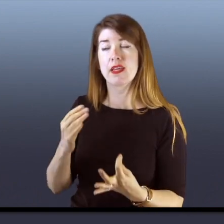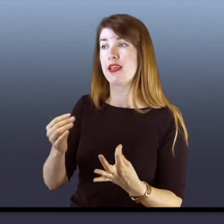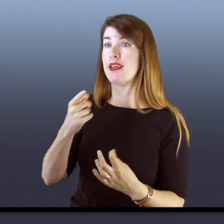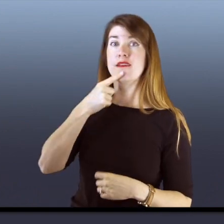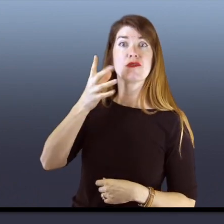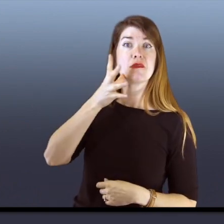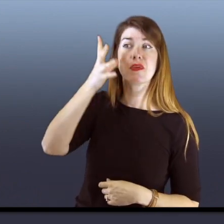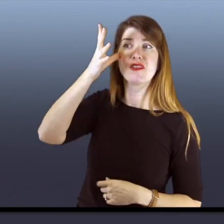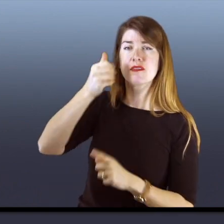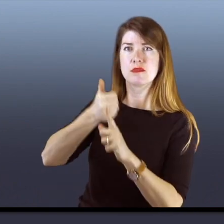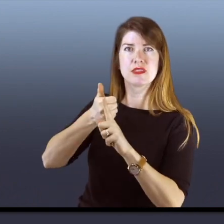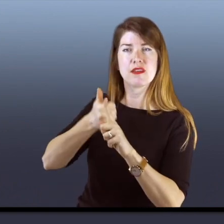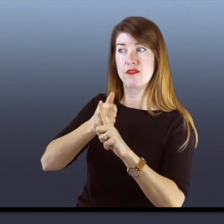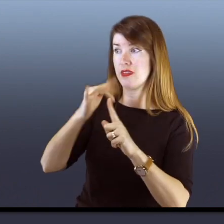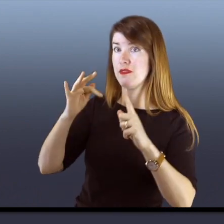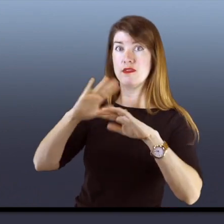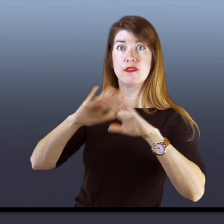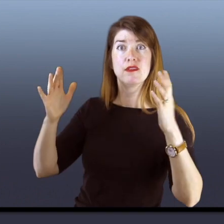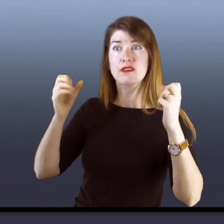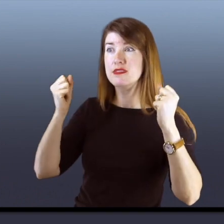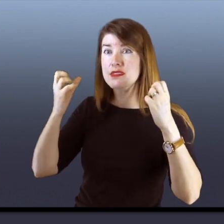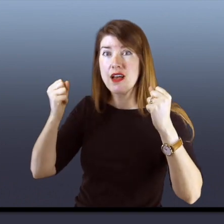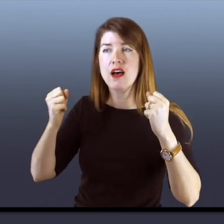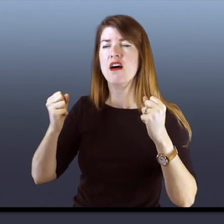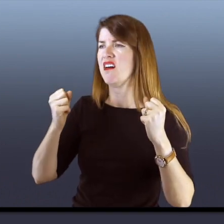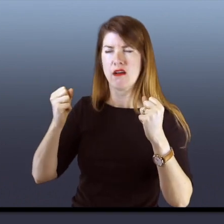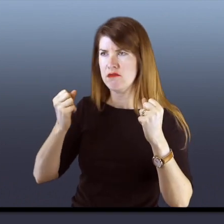if they don't sign they don't realize the child is feeling that way.